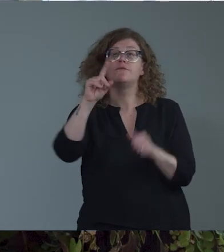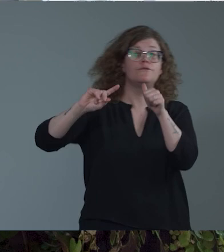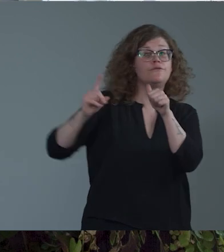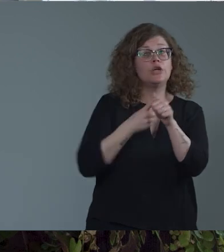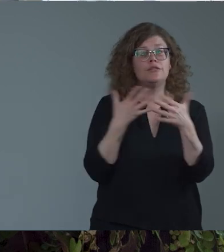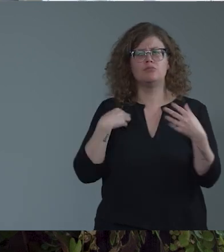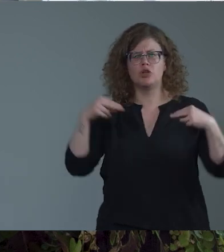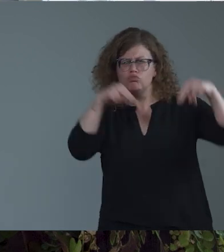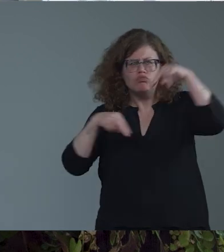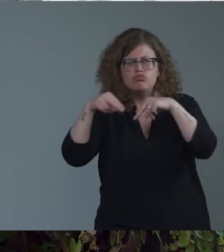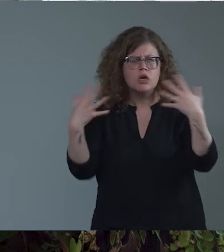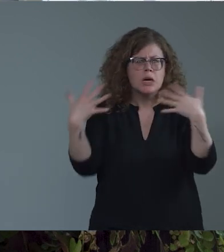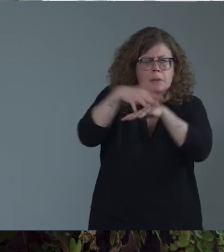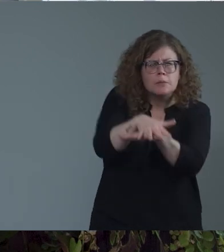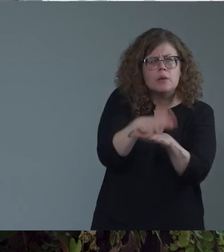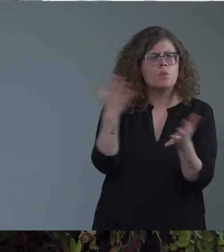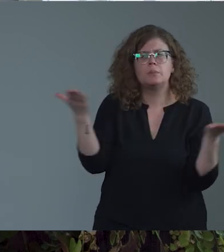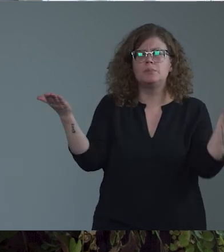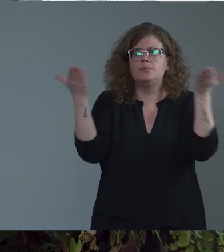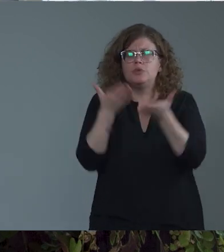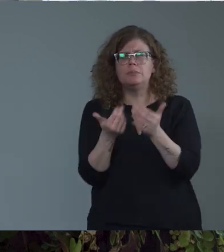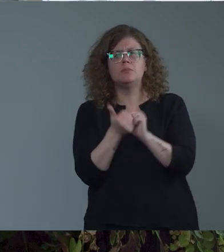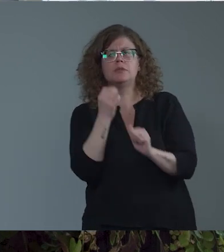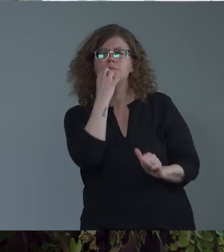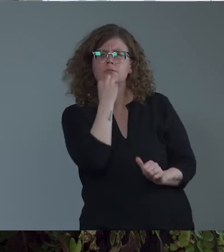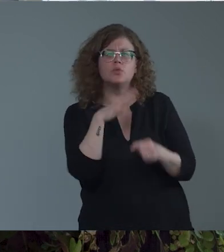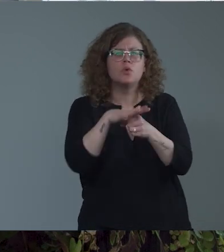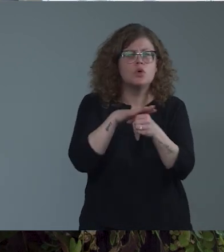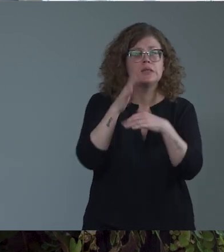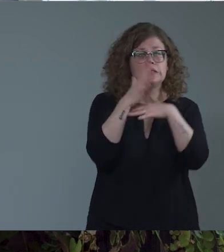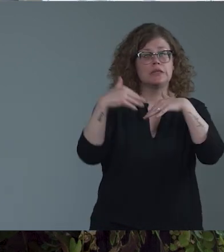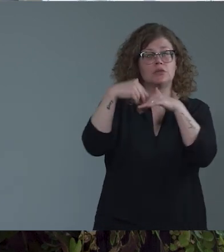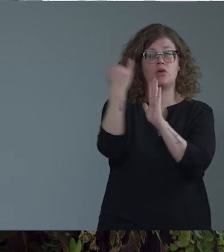was not by local indigenous people or from those from the Blackfoot Confederacy.